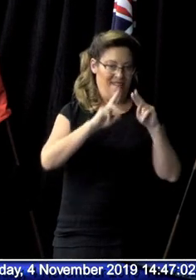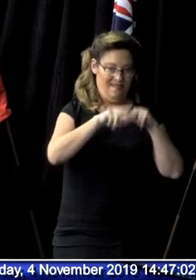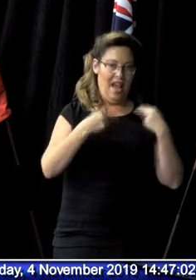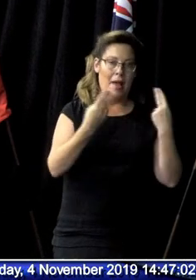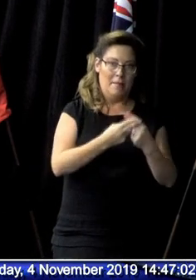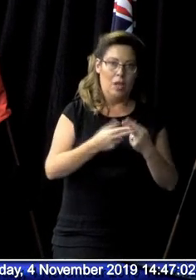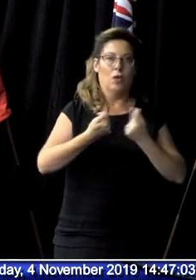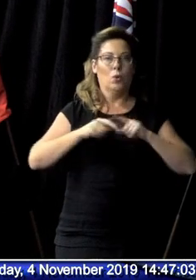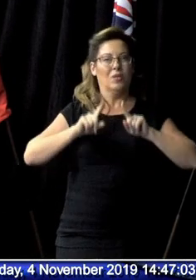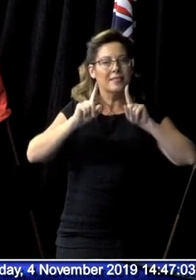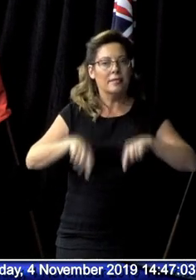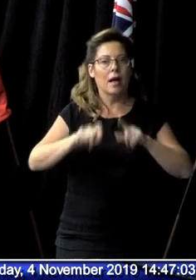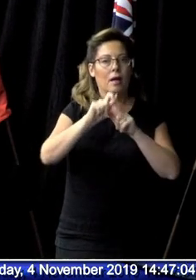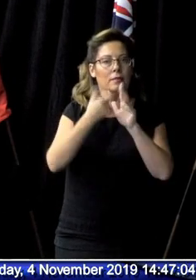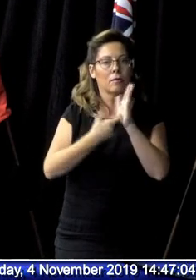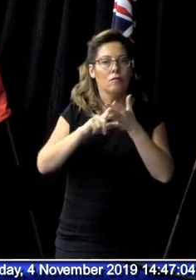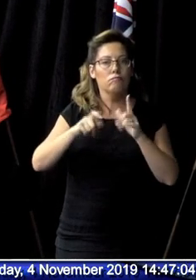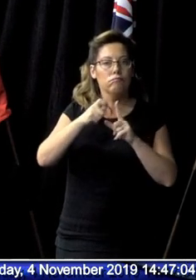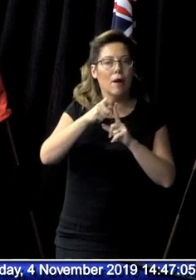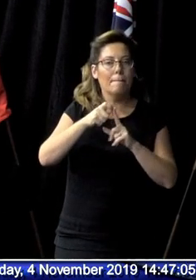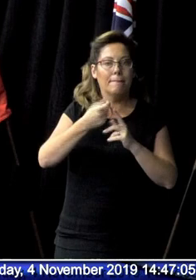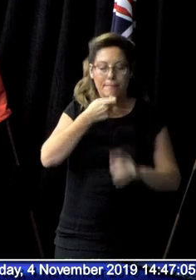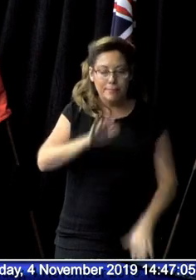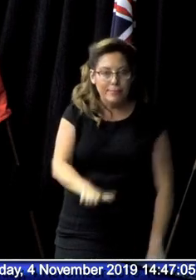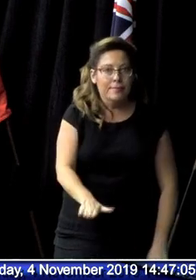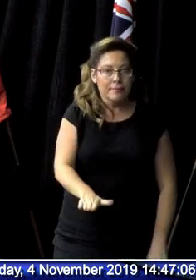last year who was initially told by the local school there wouldn’t be the support